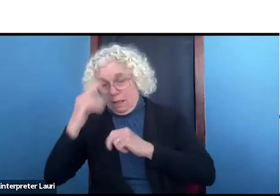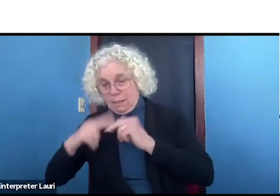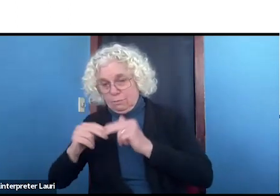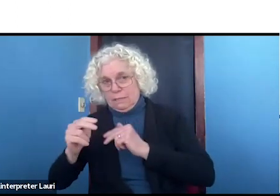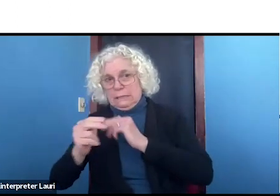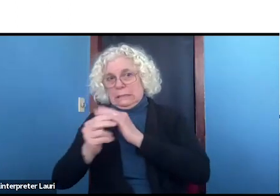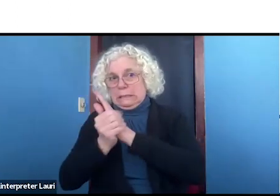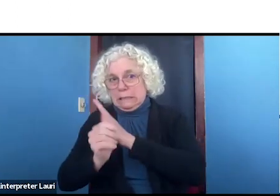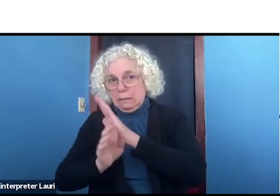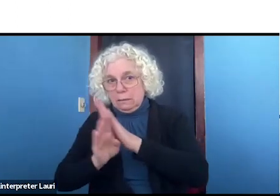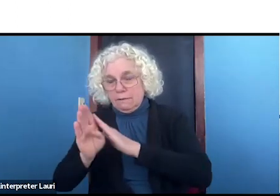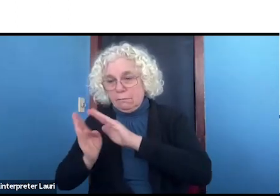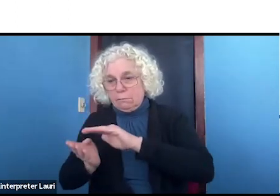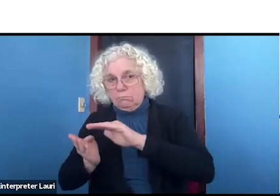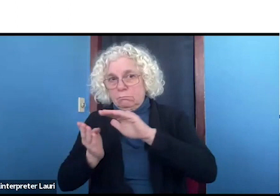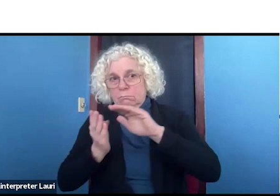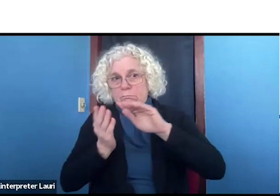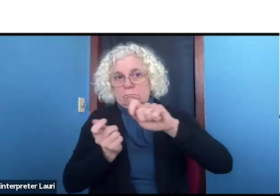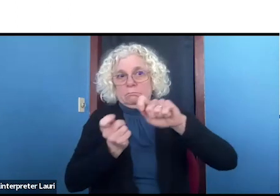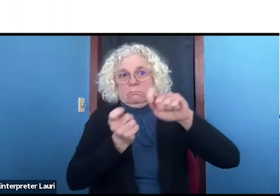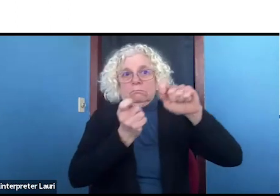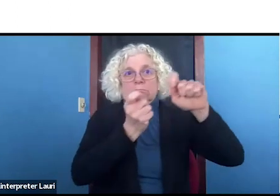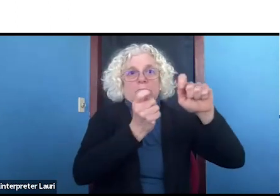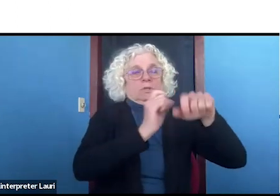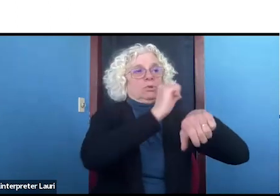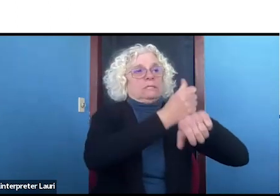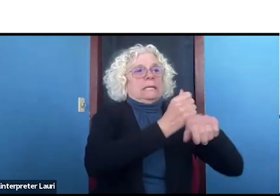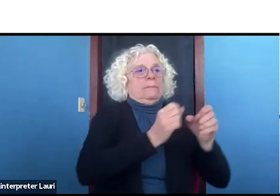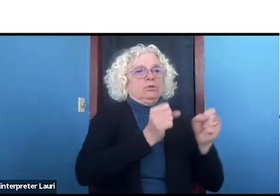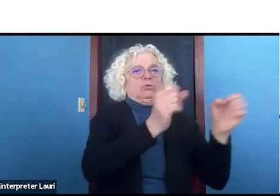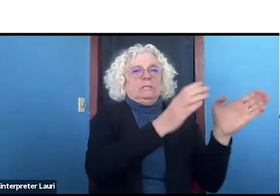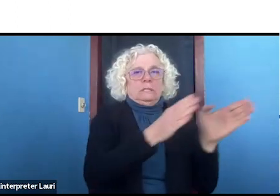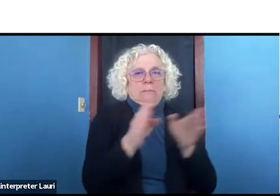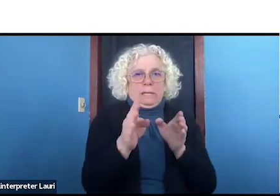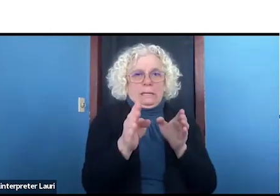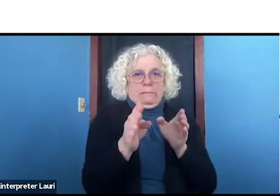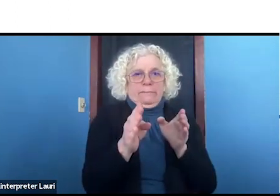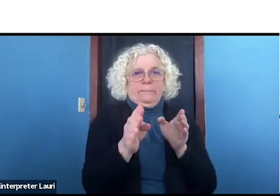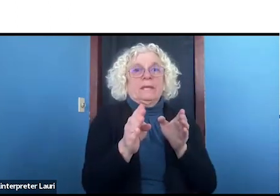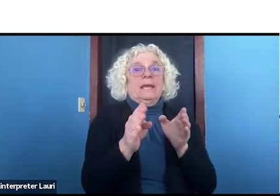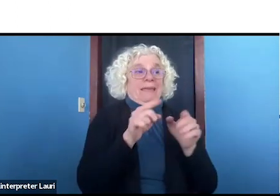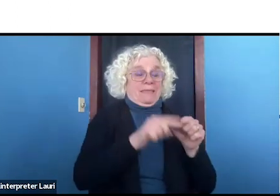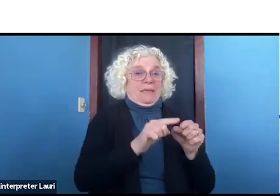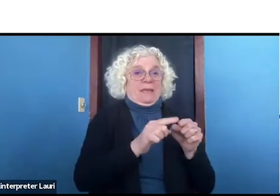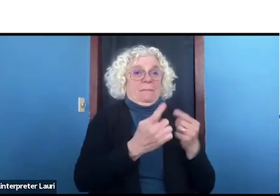offering opportunities to support strategic planning, and most important, implementing the crisis response system.